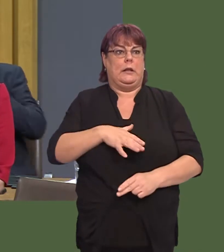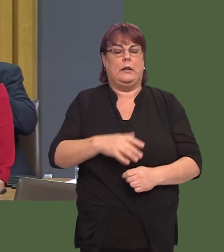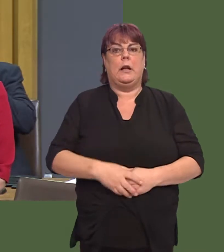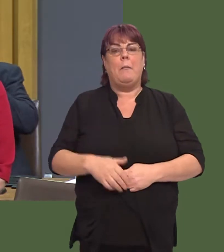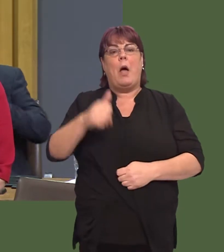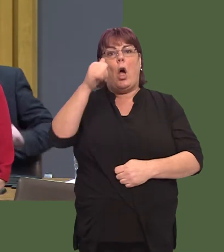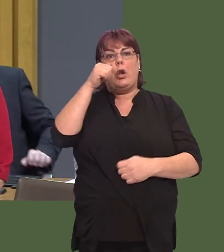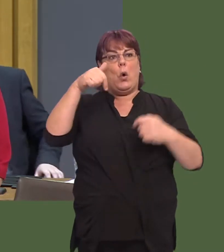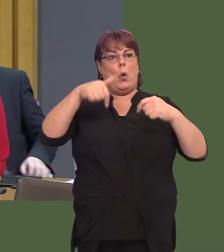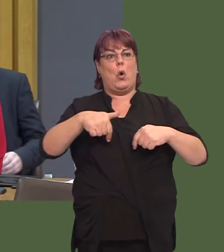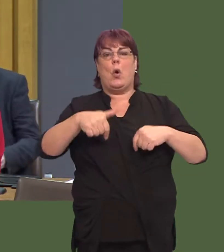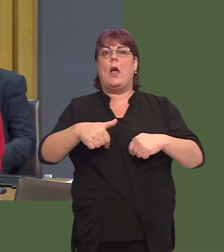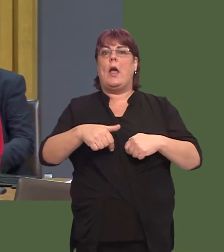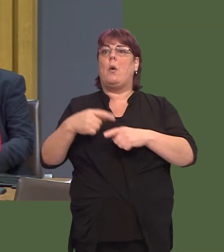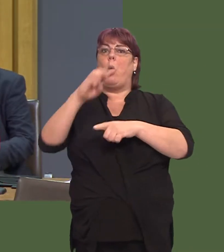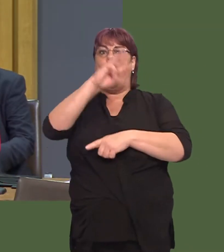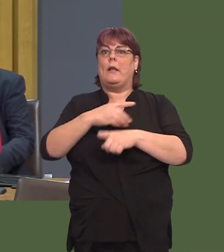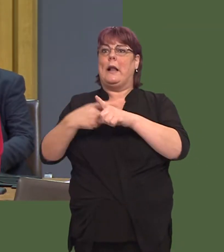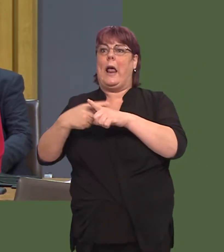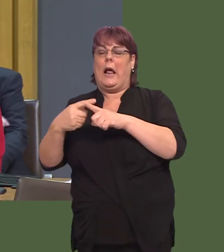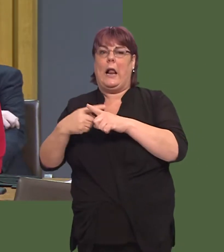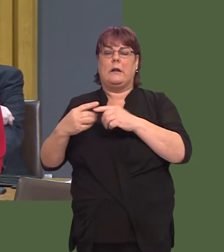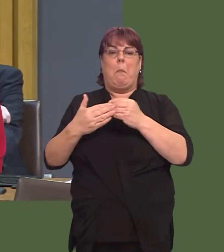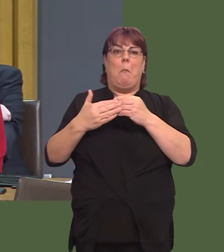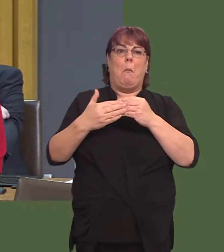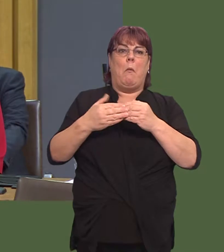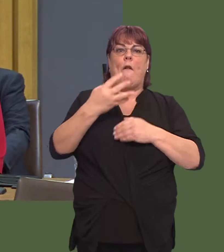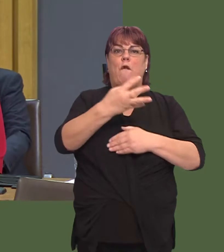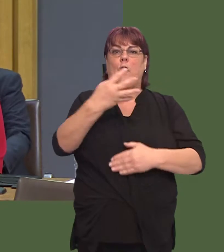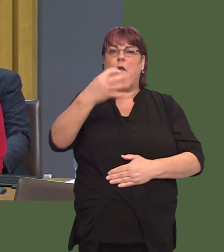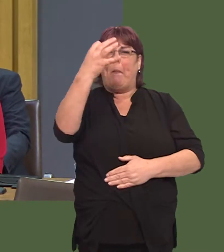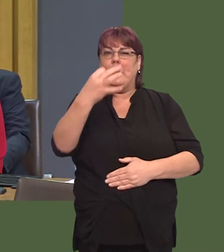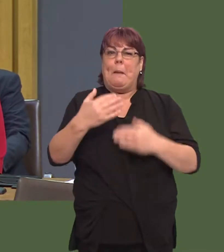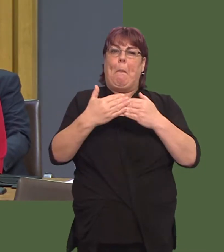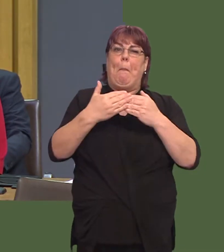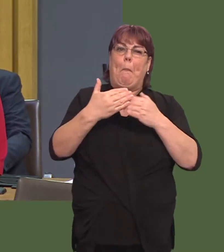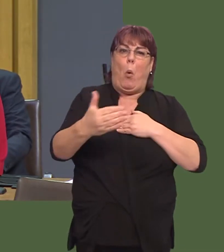According to latest figures, drug-related deaths are up 44 per cent compared to 2012.